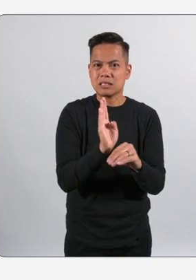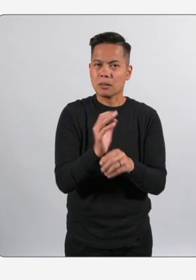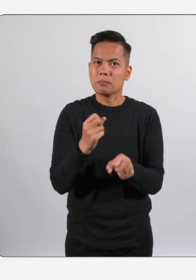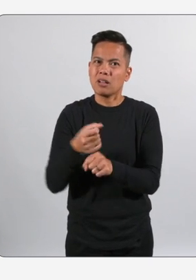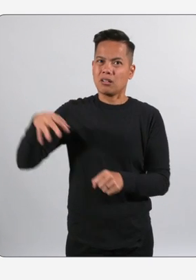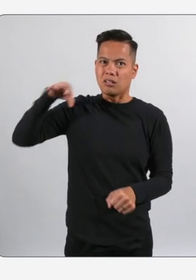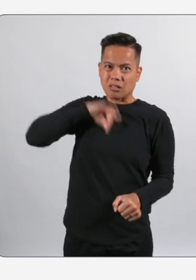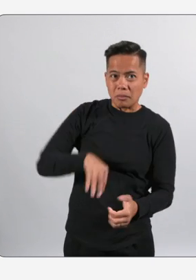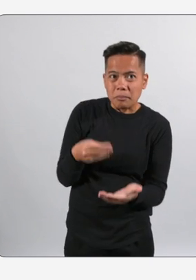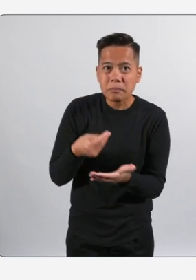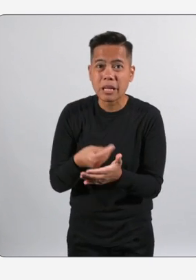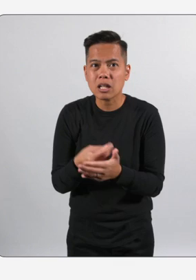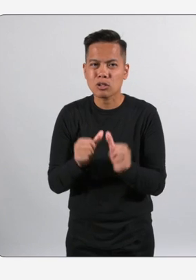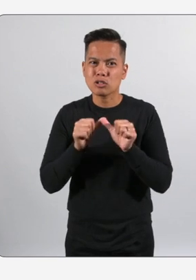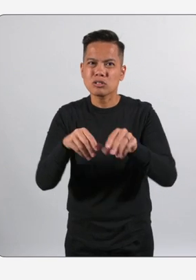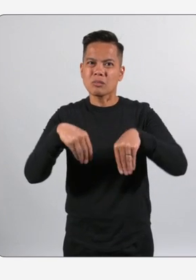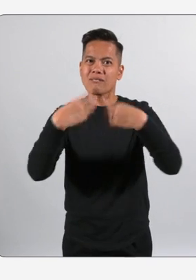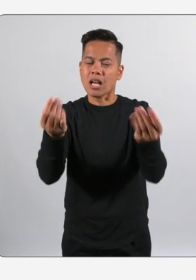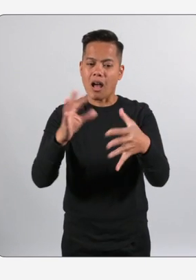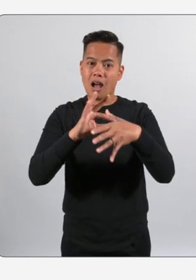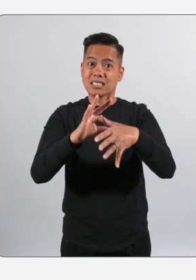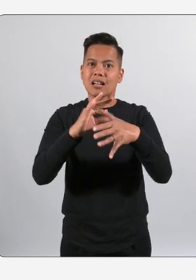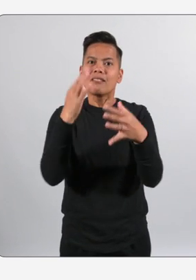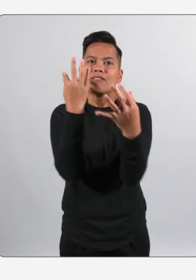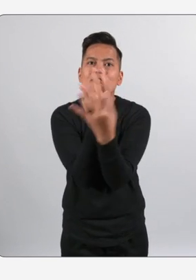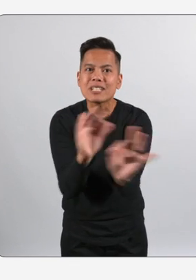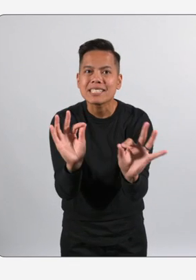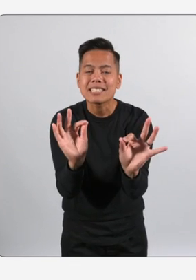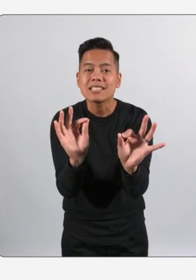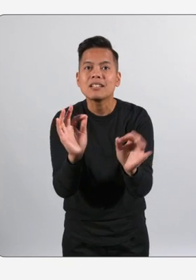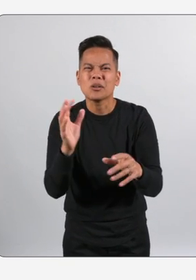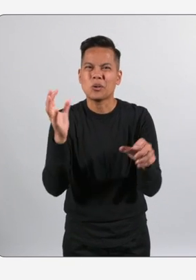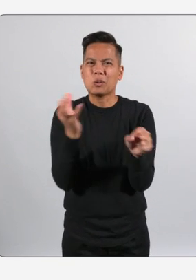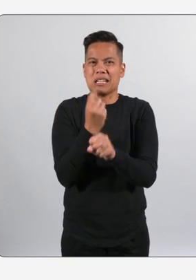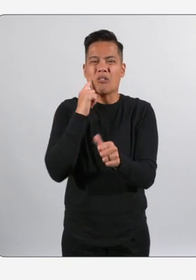providing the content for free And it's a win for advertisers, who can serve